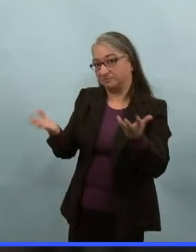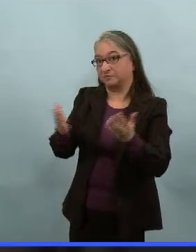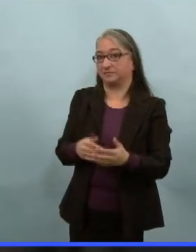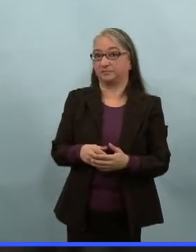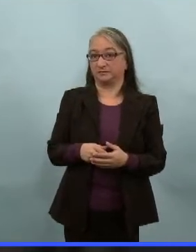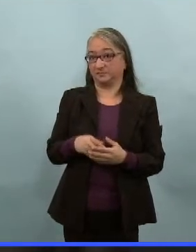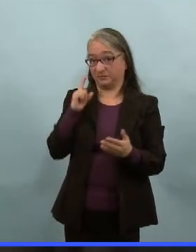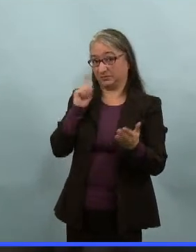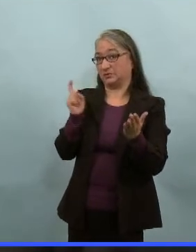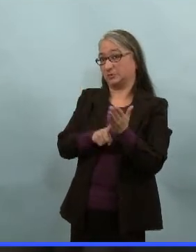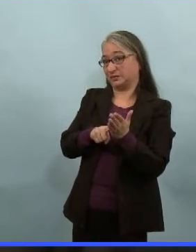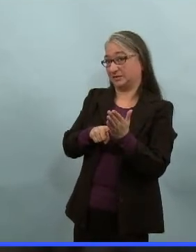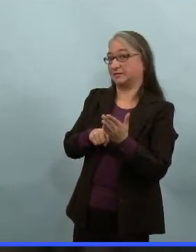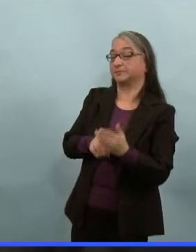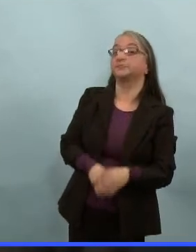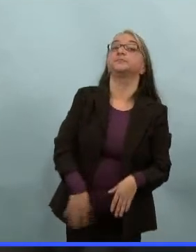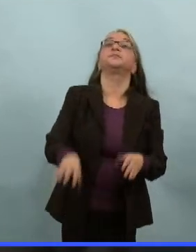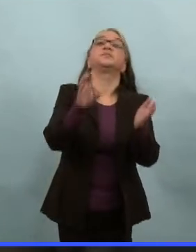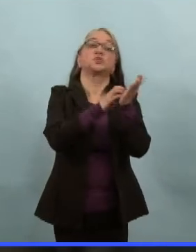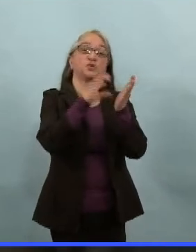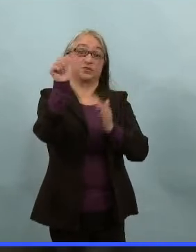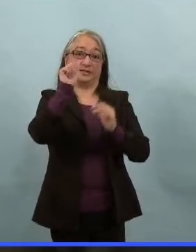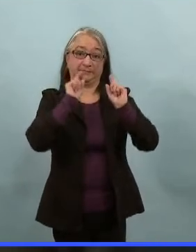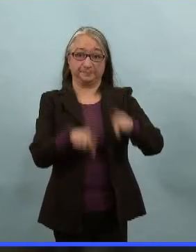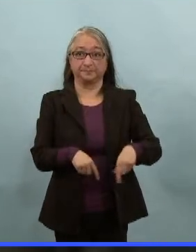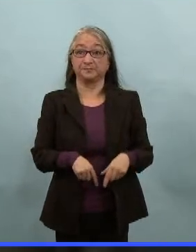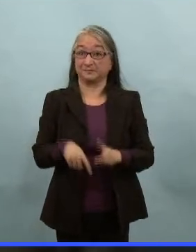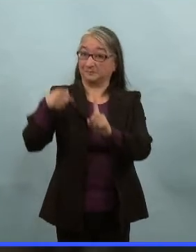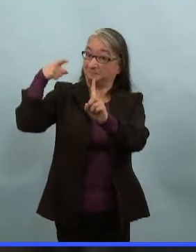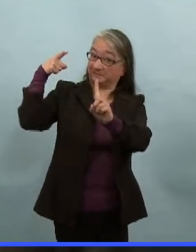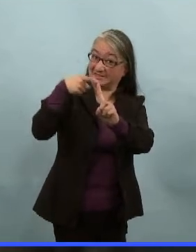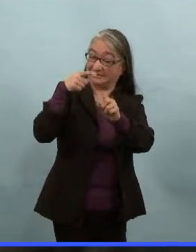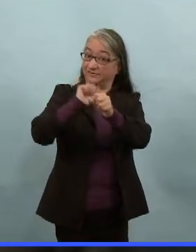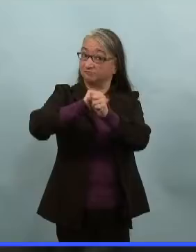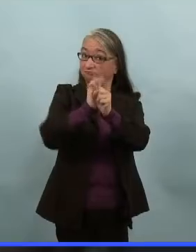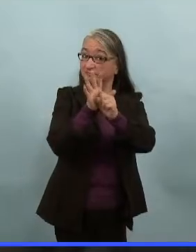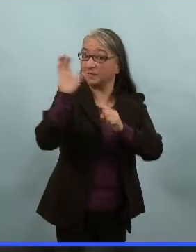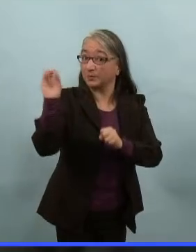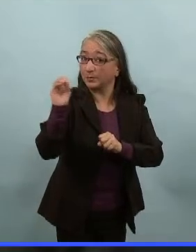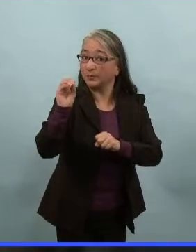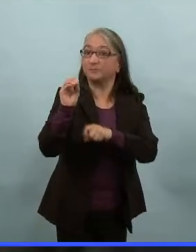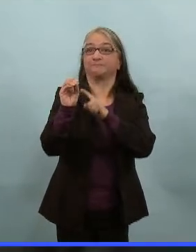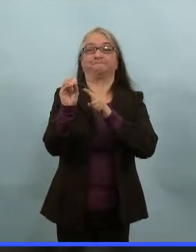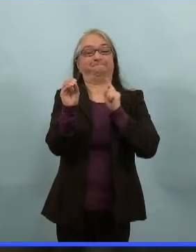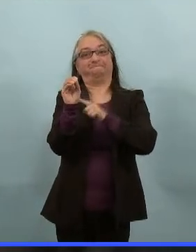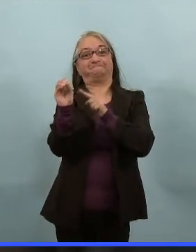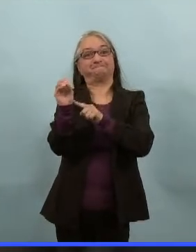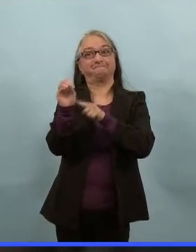relation to omigron and causing long covet i mean it really just came here a few weeks ago